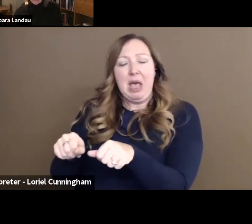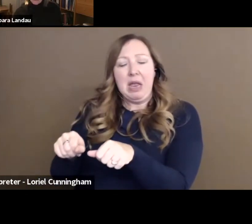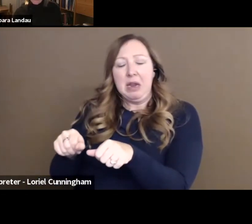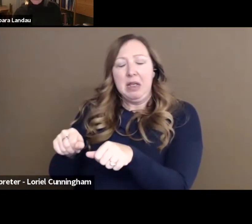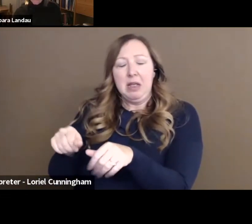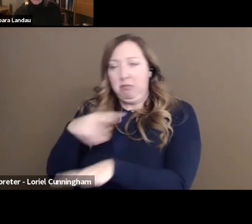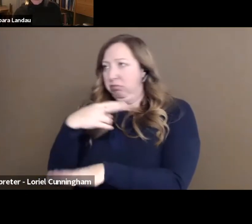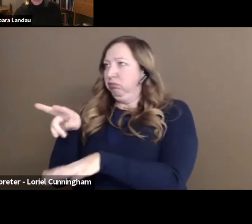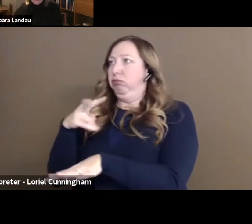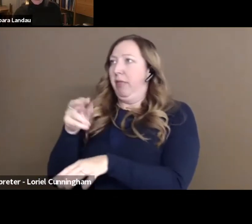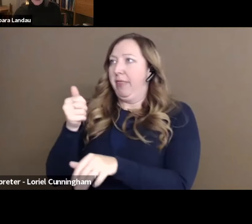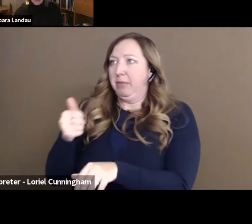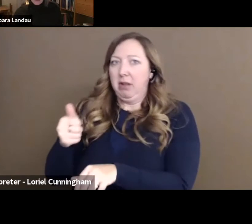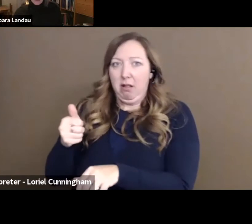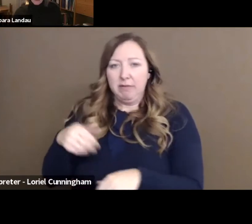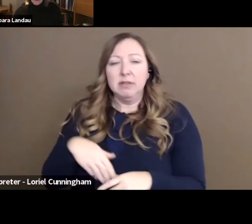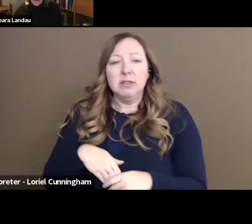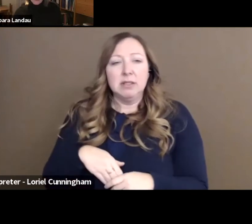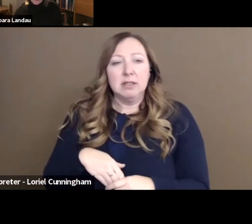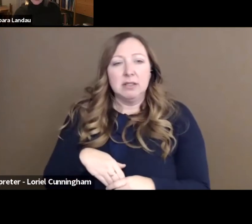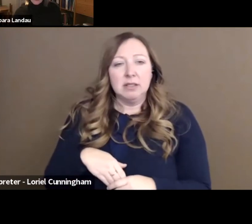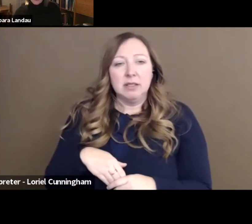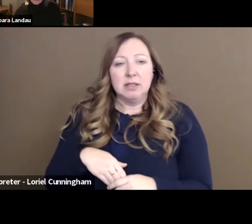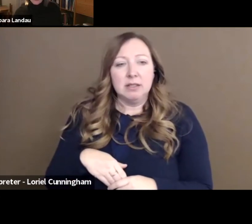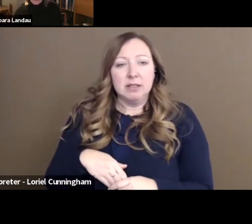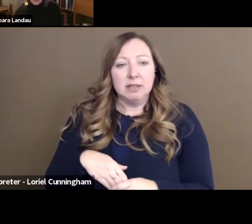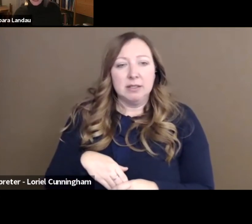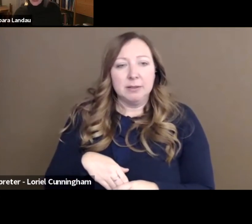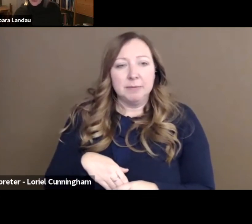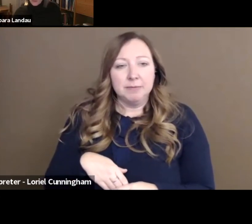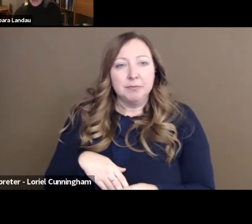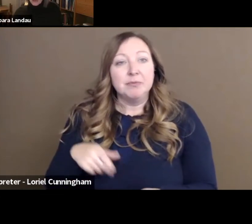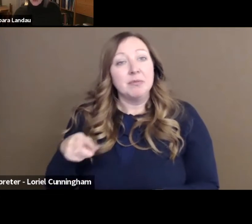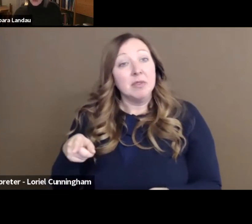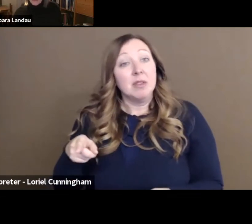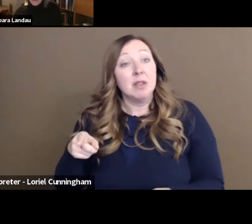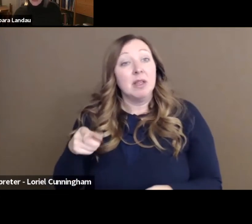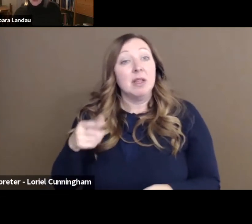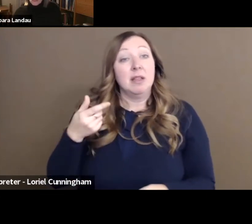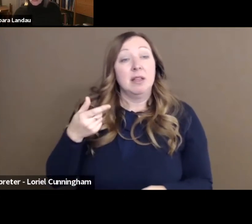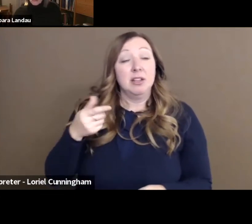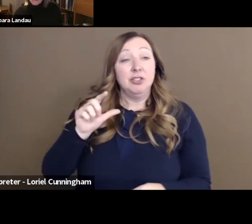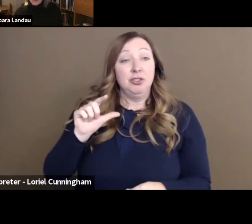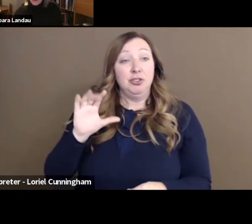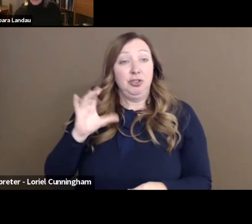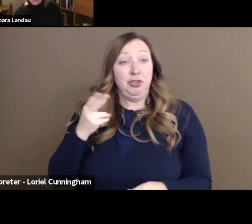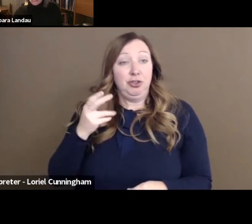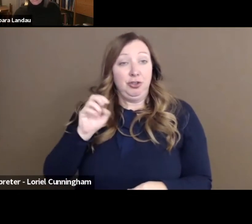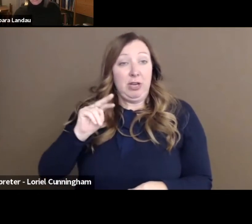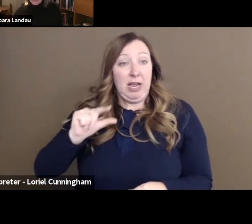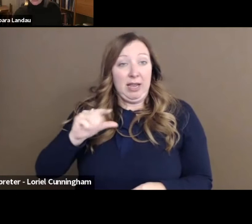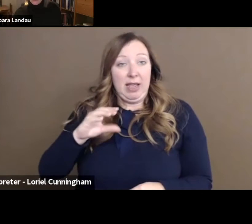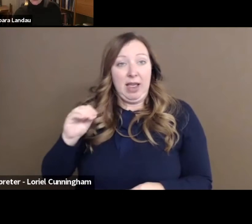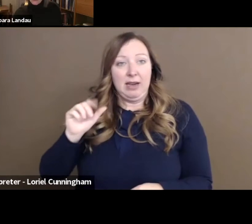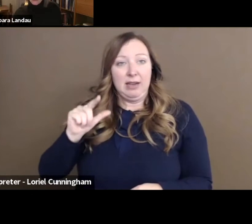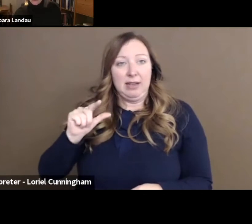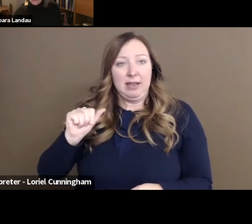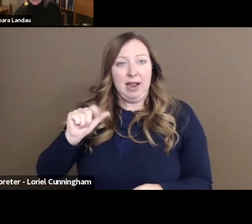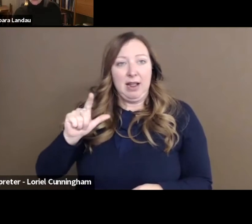and they found that in fact the rats produced this unusual pattern where if the thing was if the goal was hidden